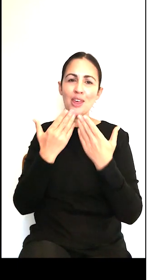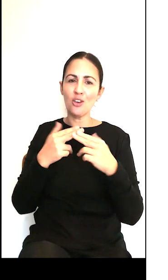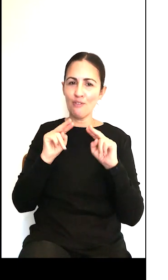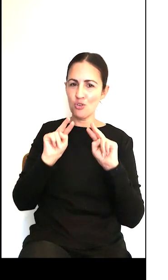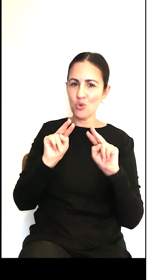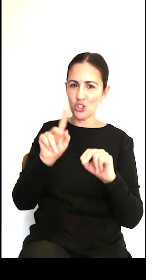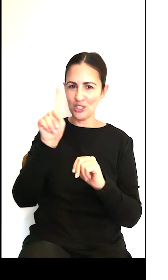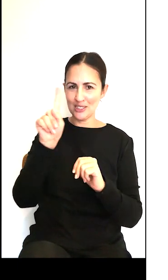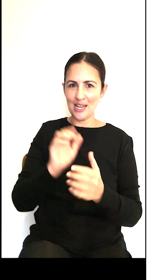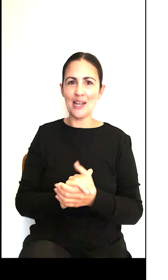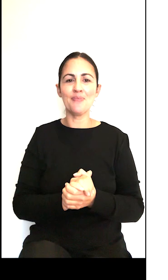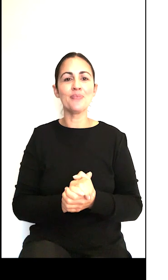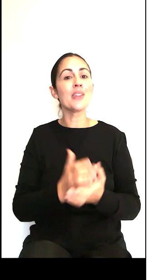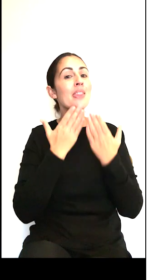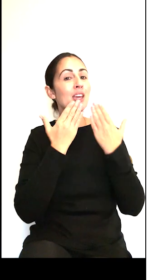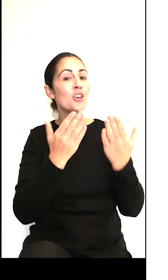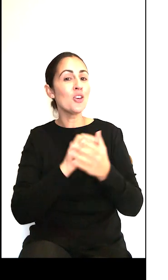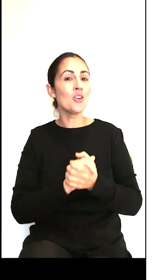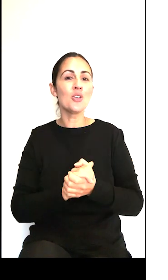Thanks so much for attending everyone. Thank you everybody.